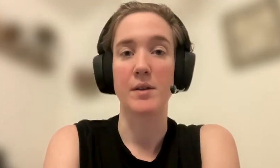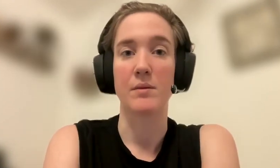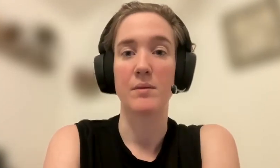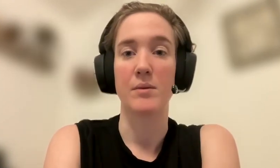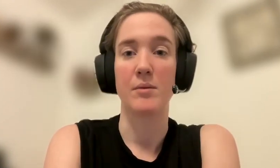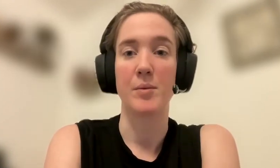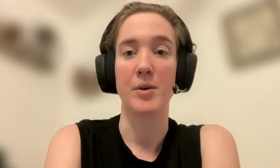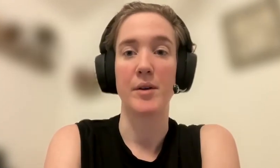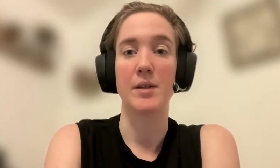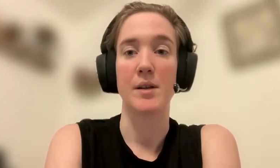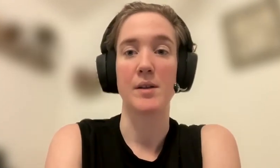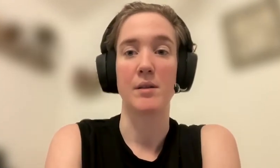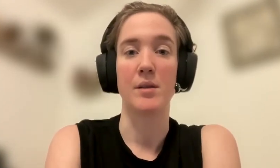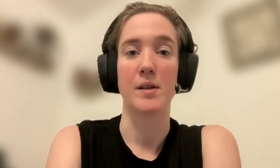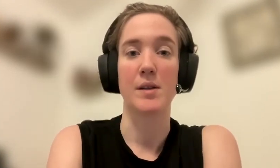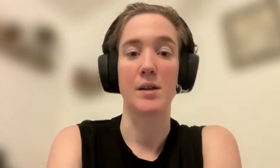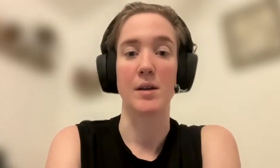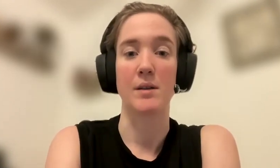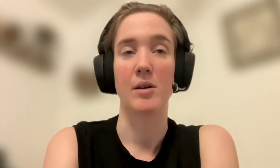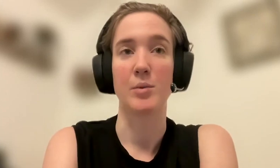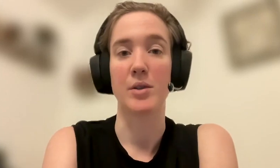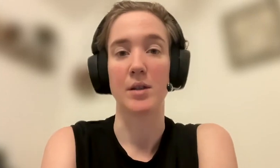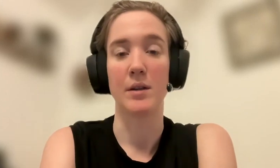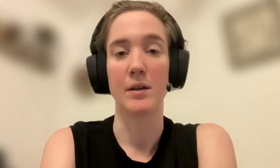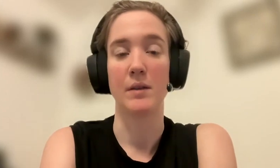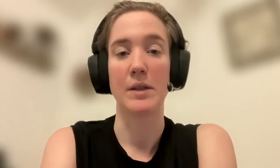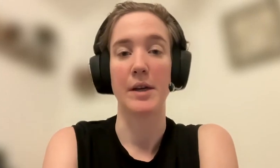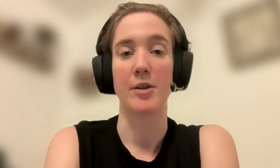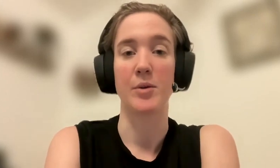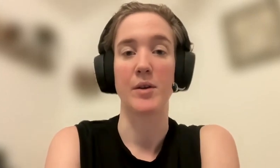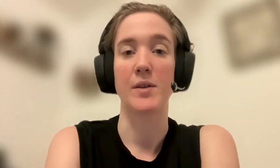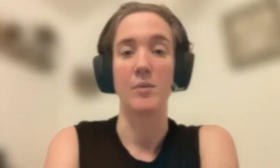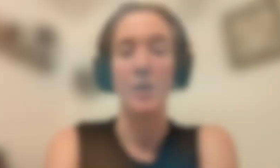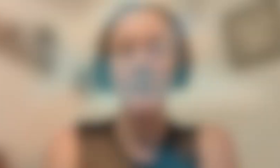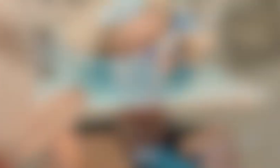layers and what we prioritize and what we see as optional in this layering process and why.